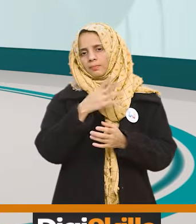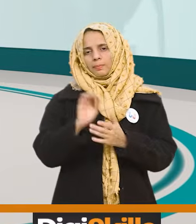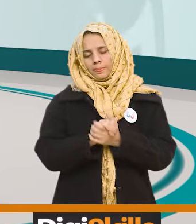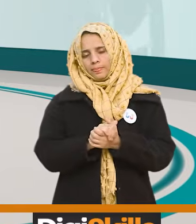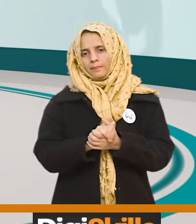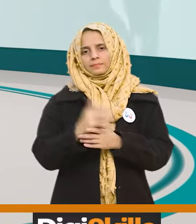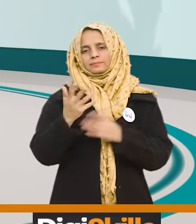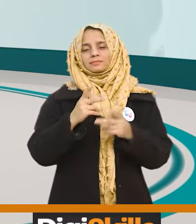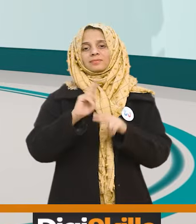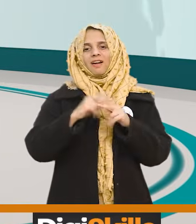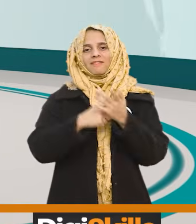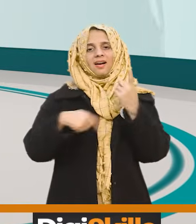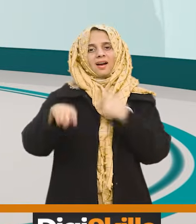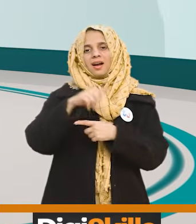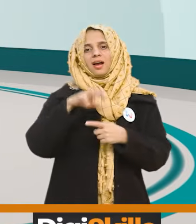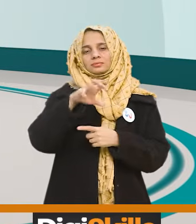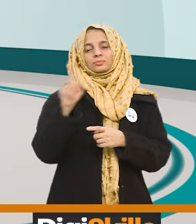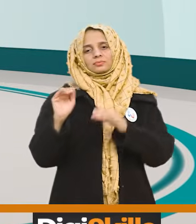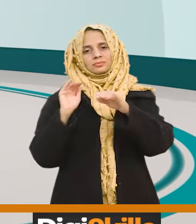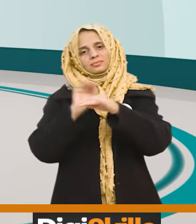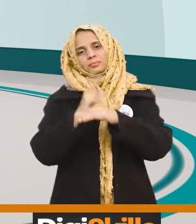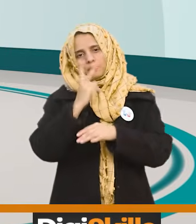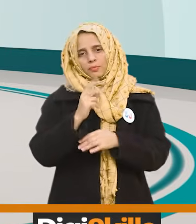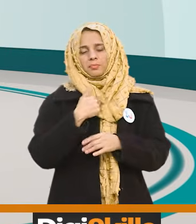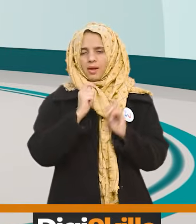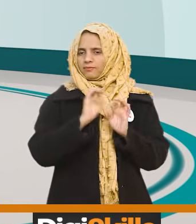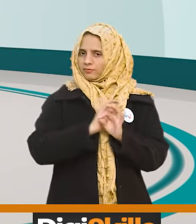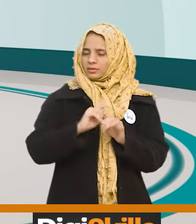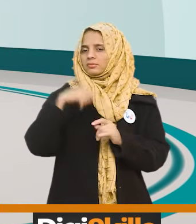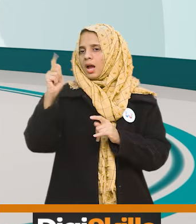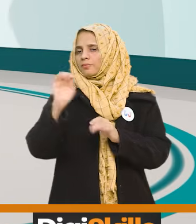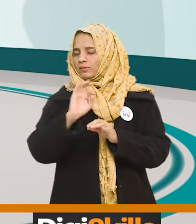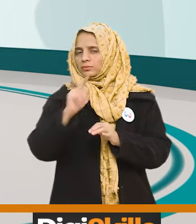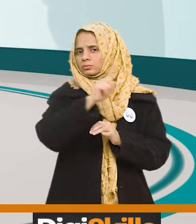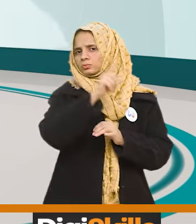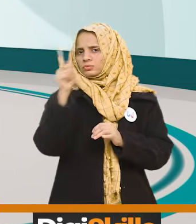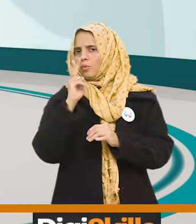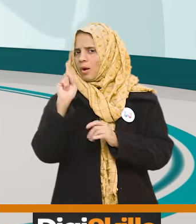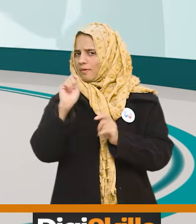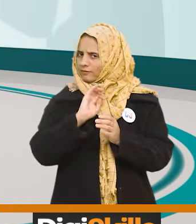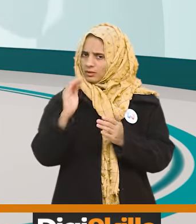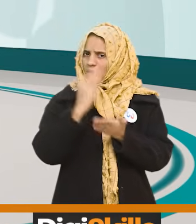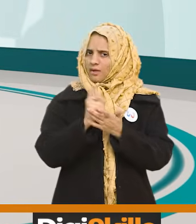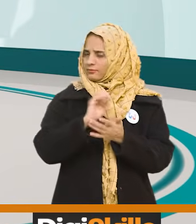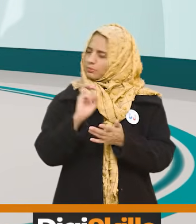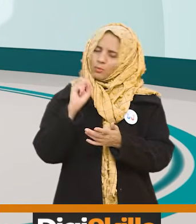You sent a request to the freelance marketplace. The freelance marketplace sent a request to the employer. The employer approved it.